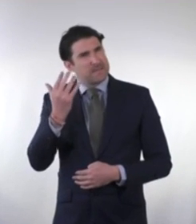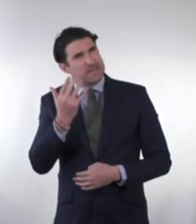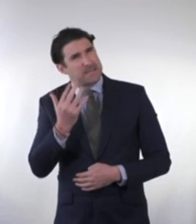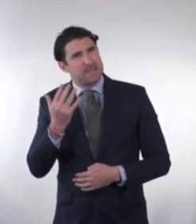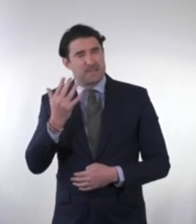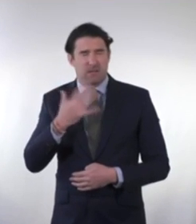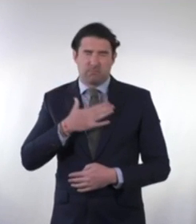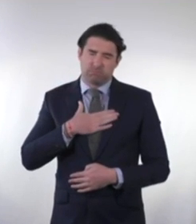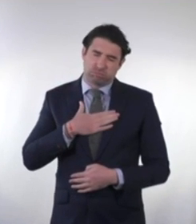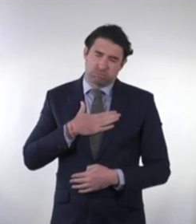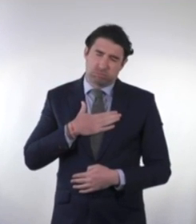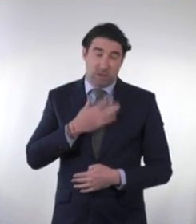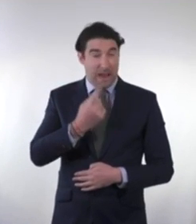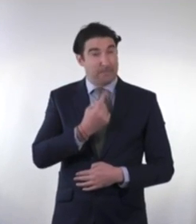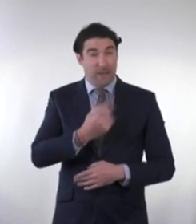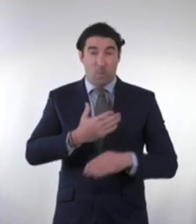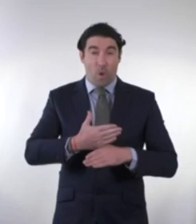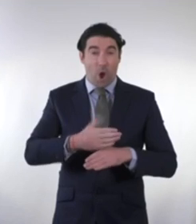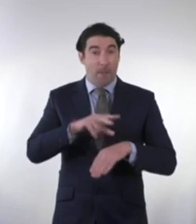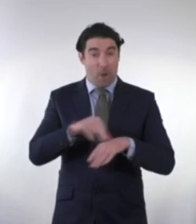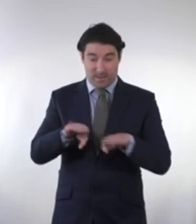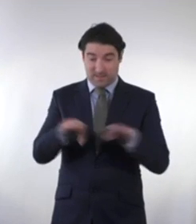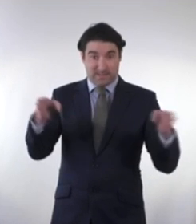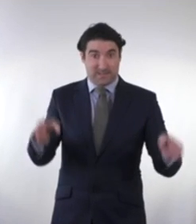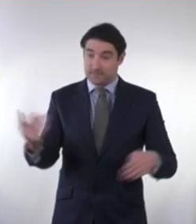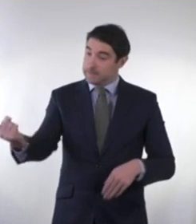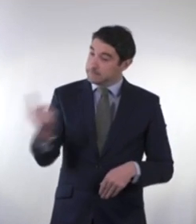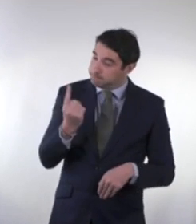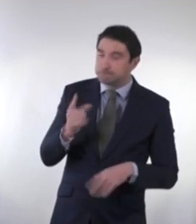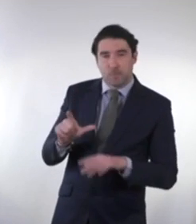connections that our motorways provide, but that comes at a cost. Does my right hon.